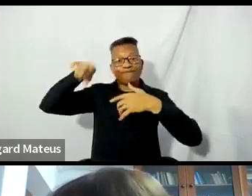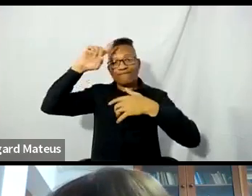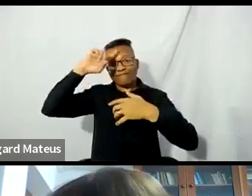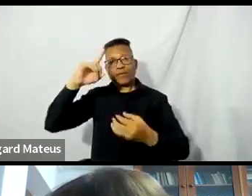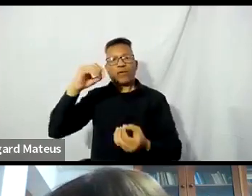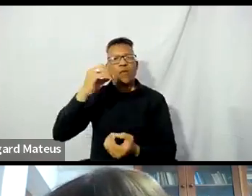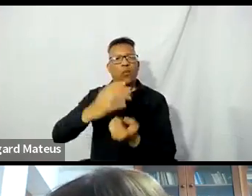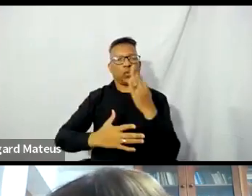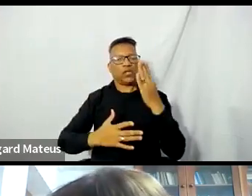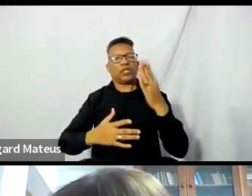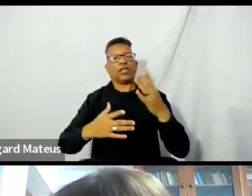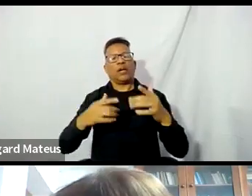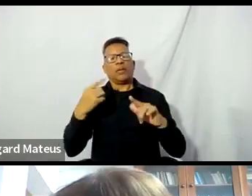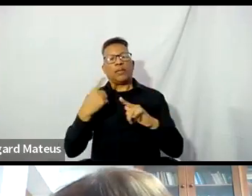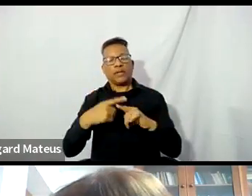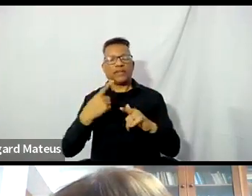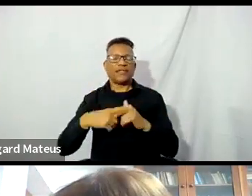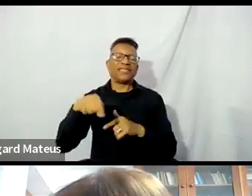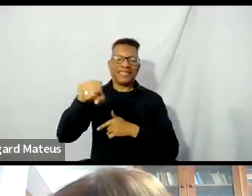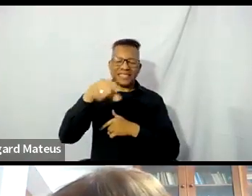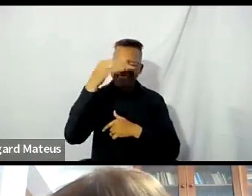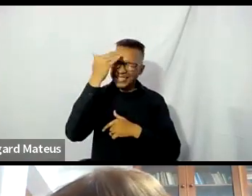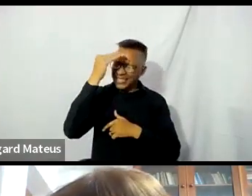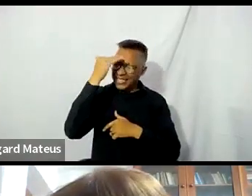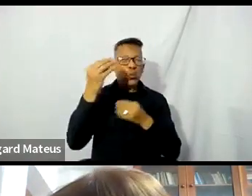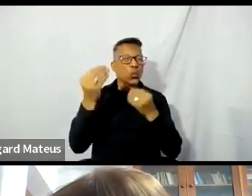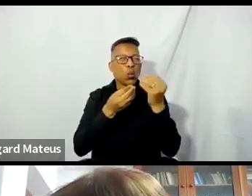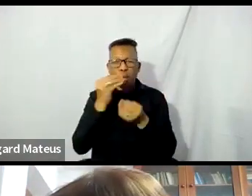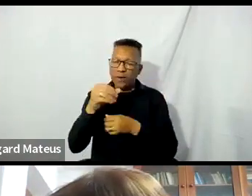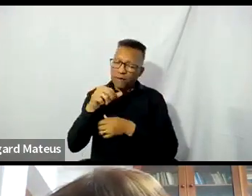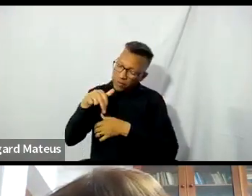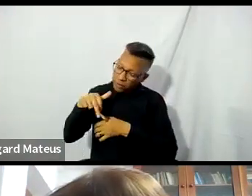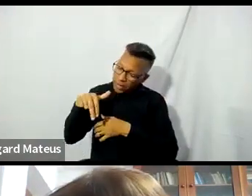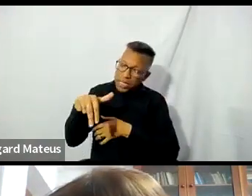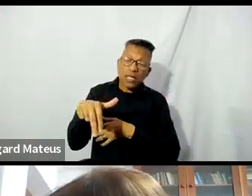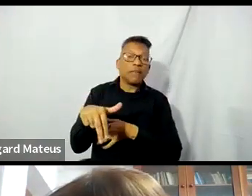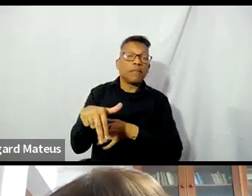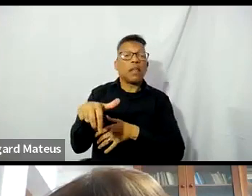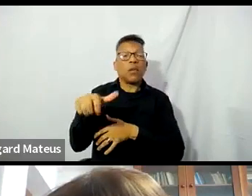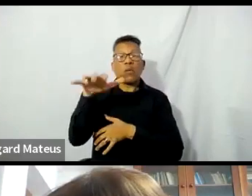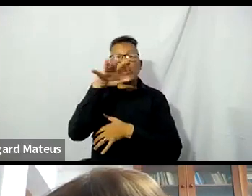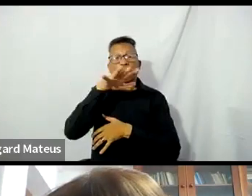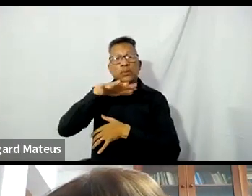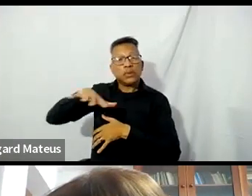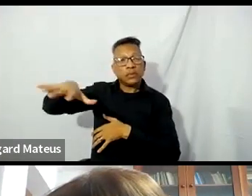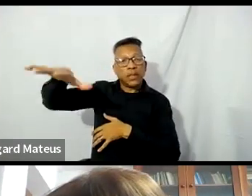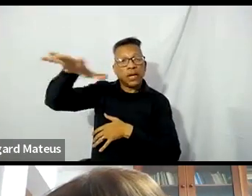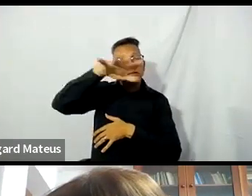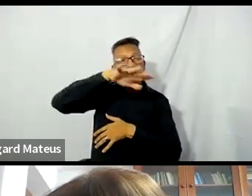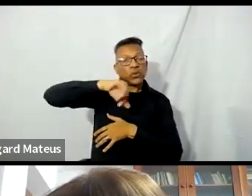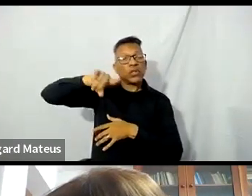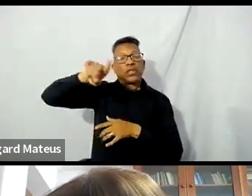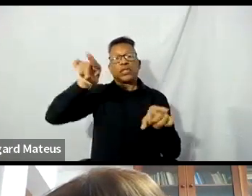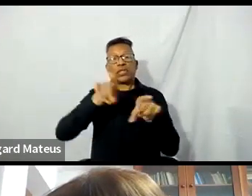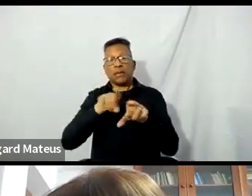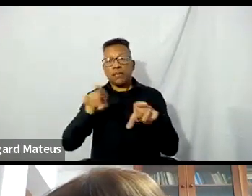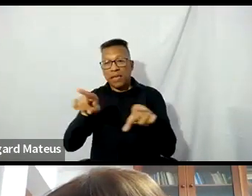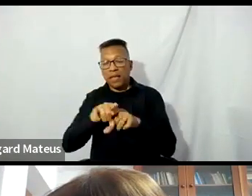use it you have to use it you have to understand how use it you have to understand how him, moving through space and adjust st that to the st that to the obstacles to